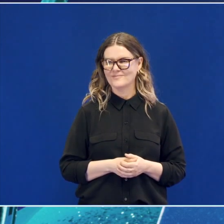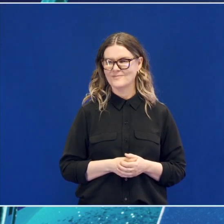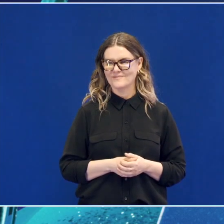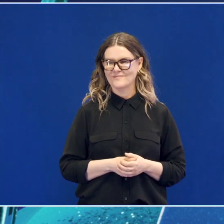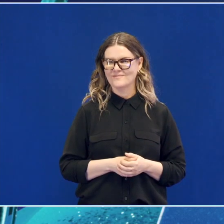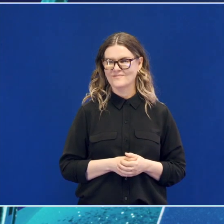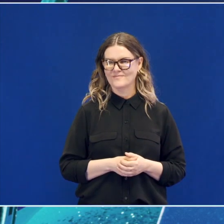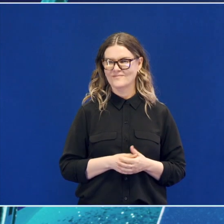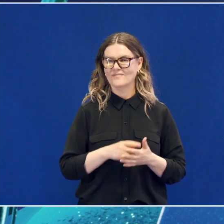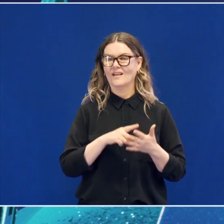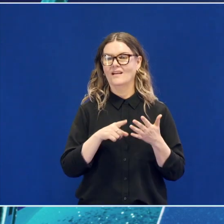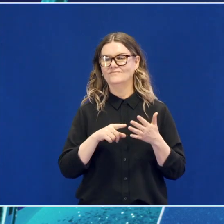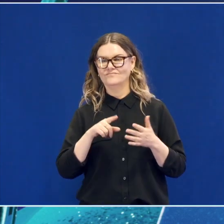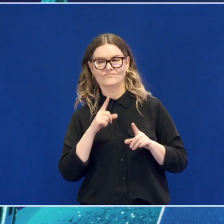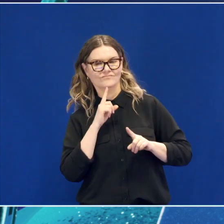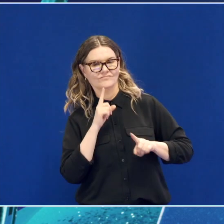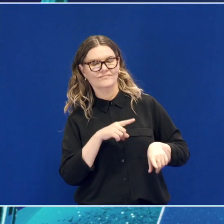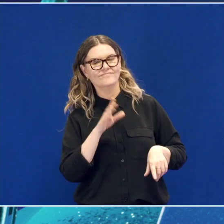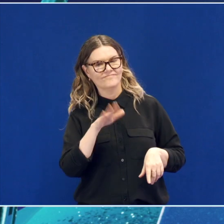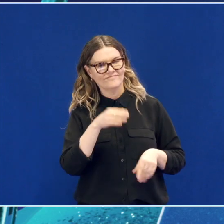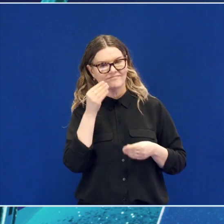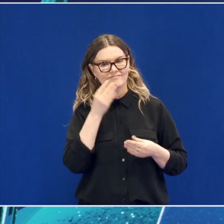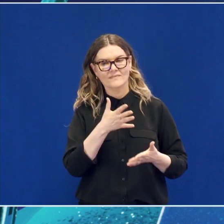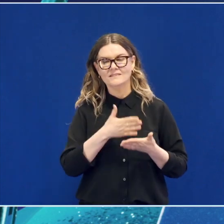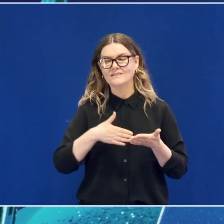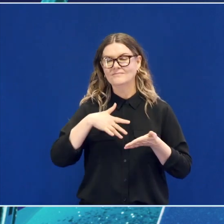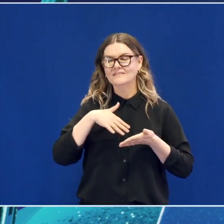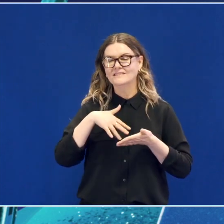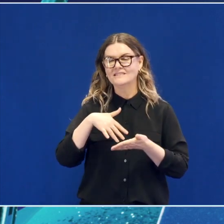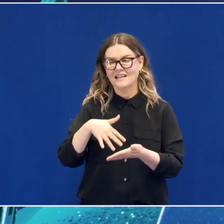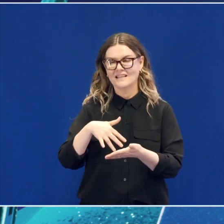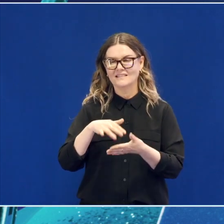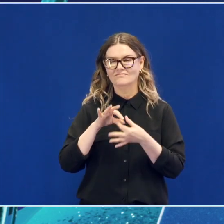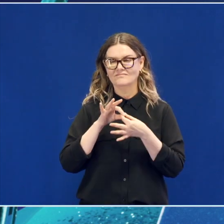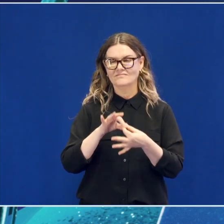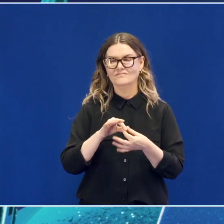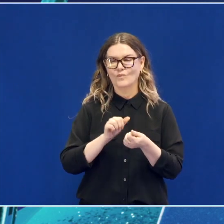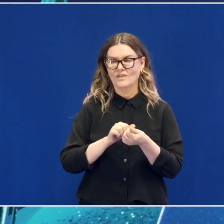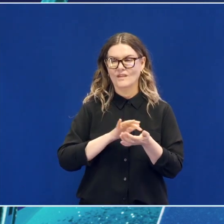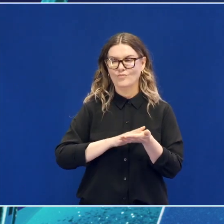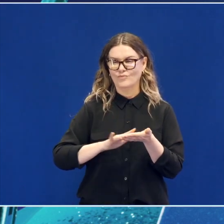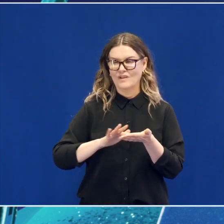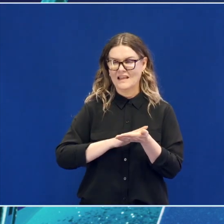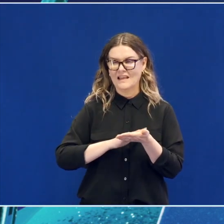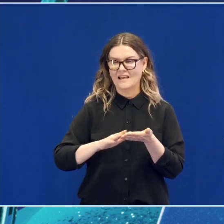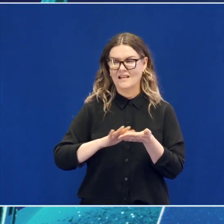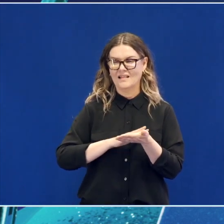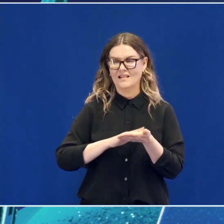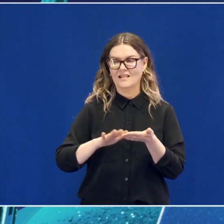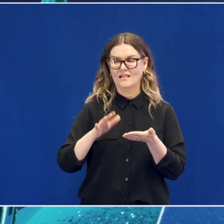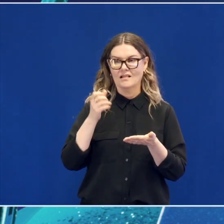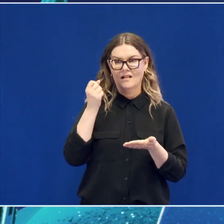The problem with any study about AI is that AI moves so fast that by the time the study comes out, it's sort of obsolete,